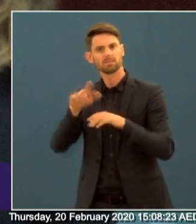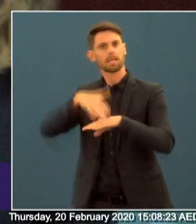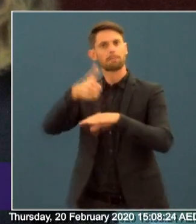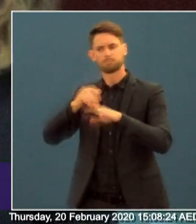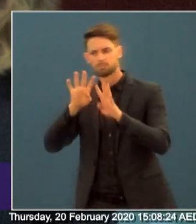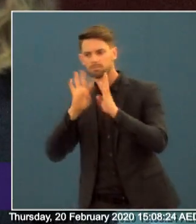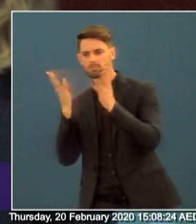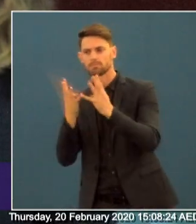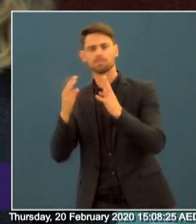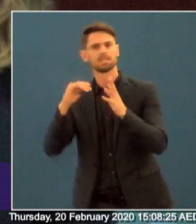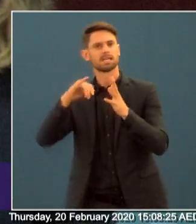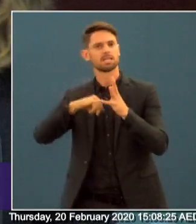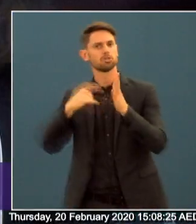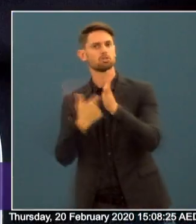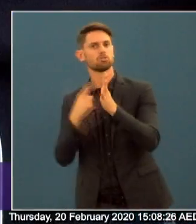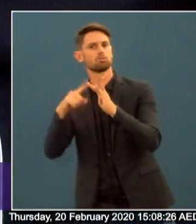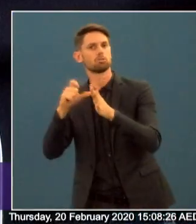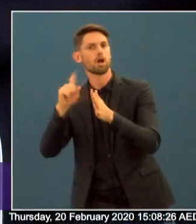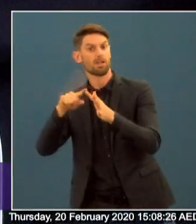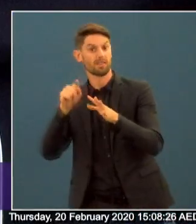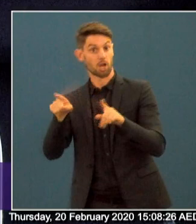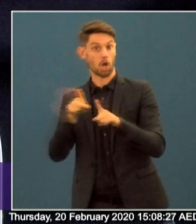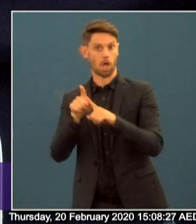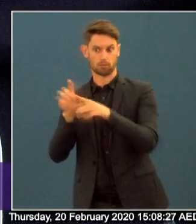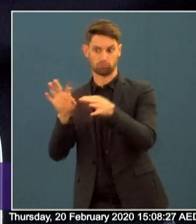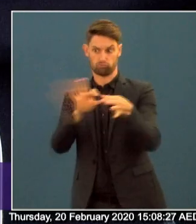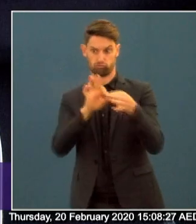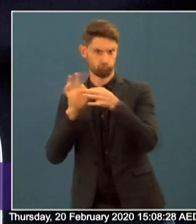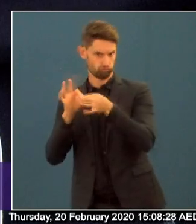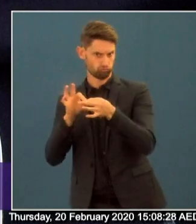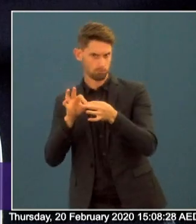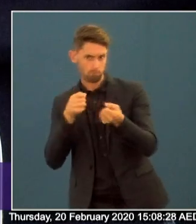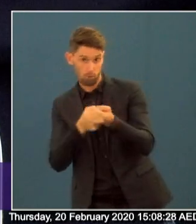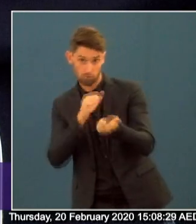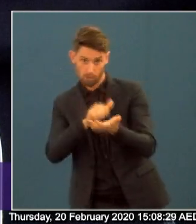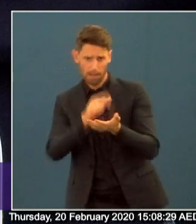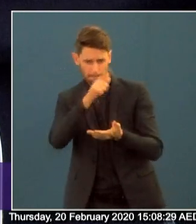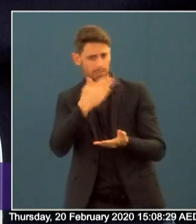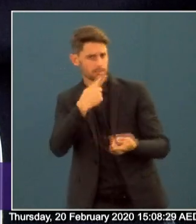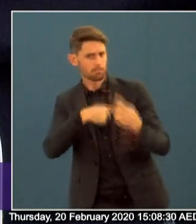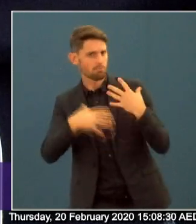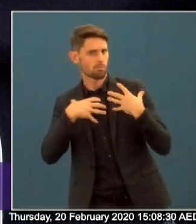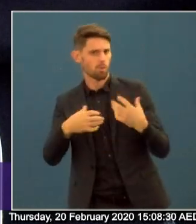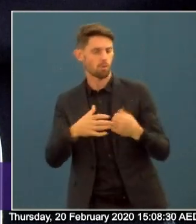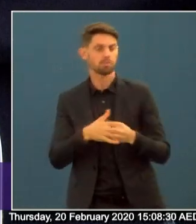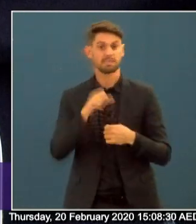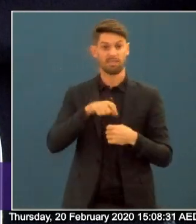And how would you define integrated care? Integrated care is a mechanism for bringing together health providers from different sectors,